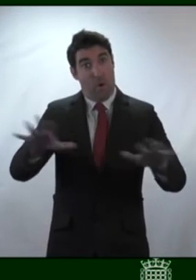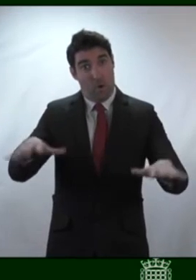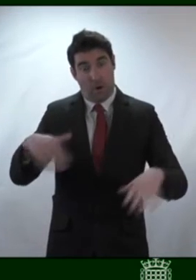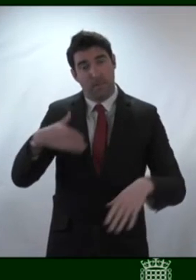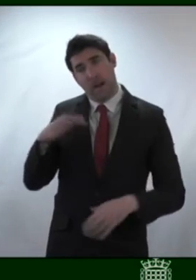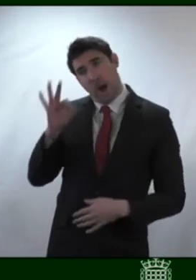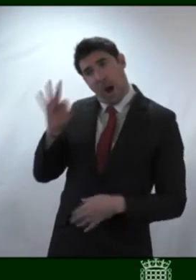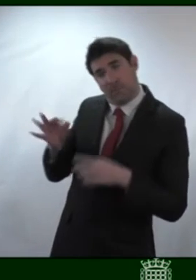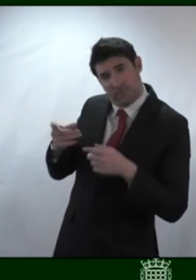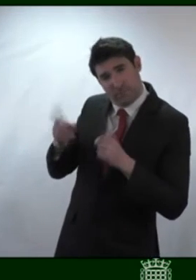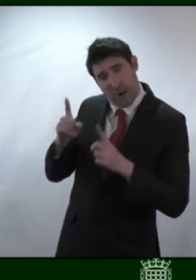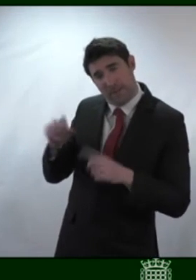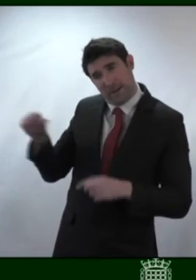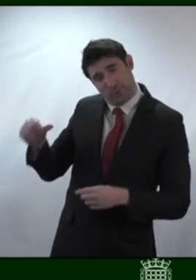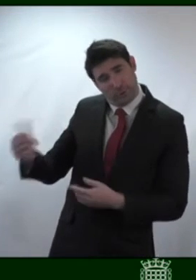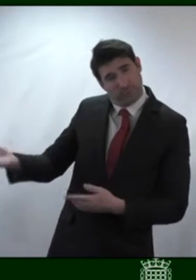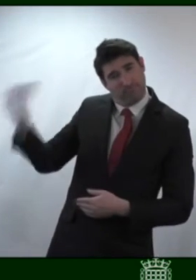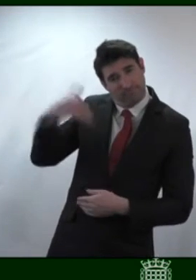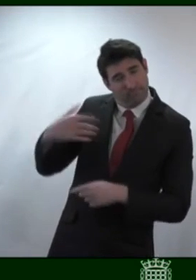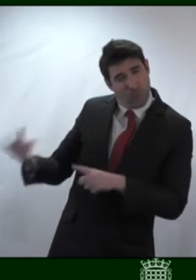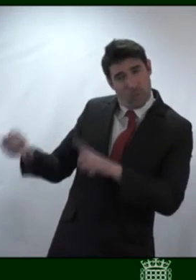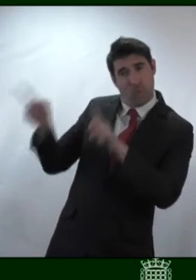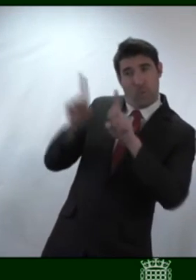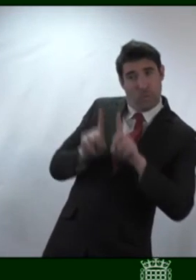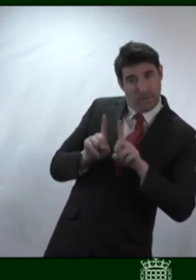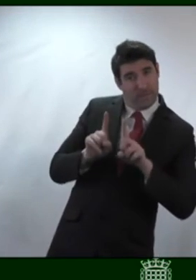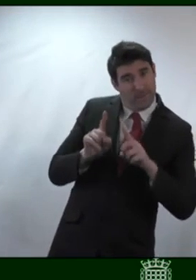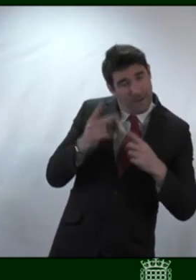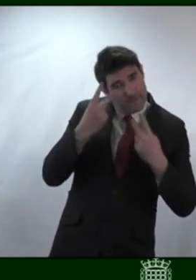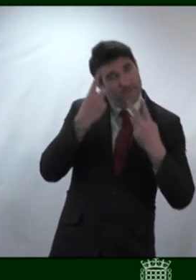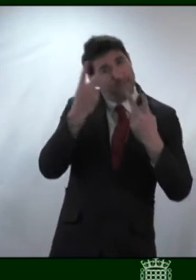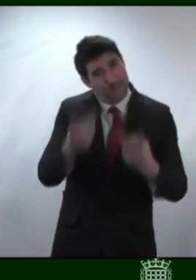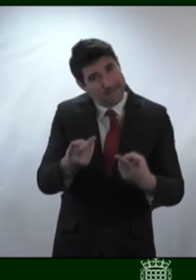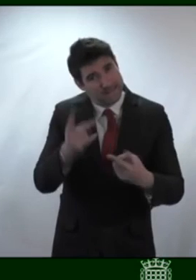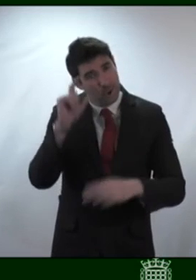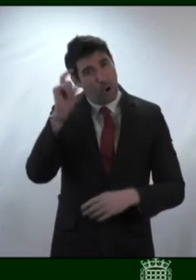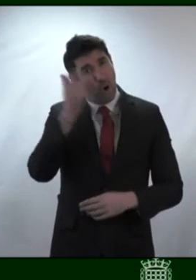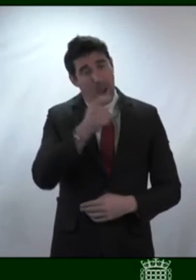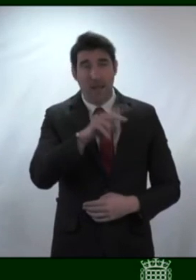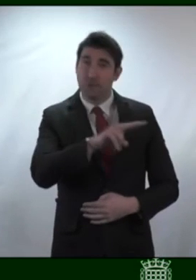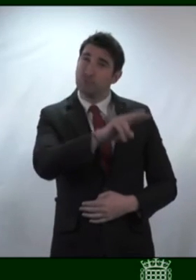a visit to look round this iconic building, and to view the amazing sculpture loaned by renowned